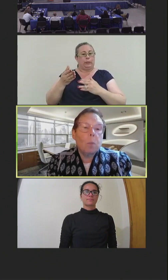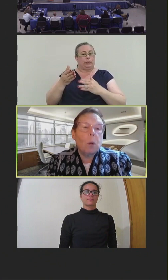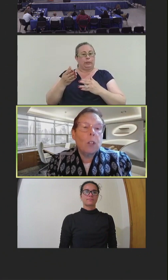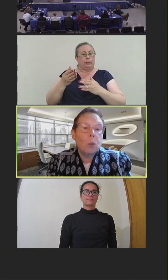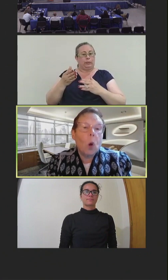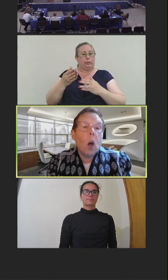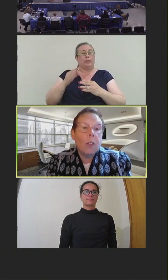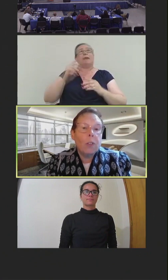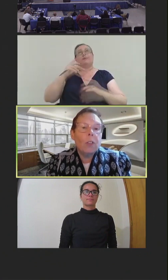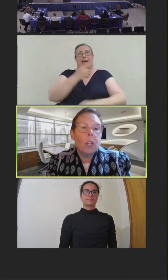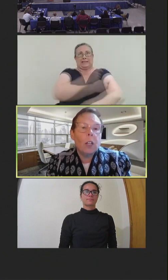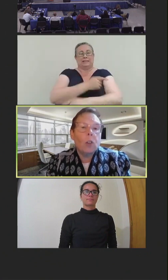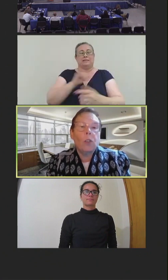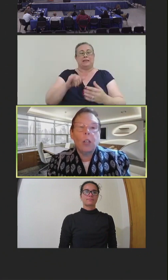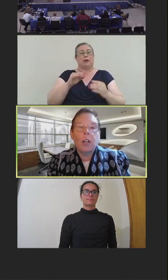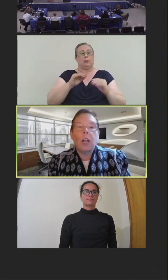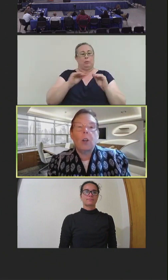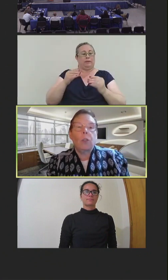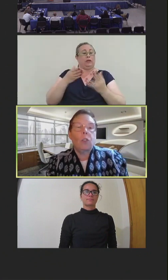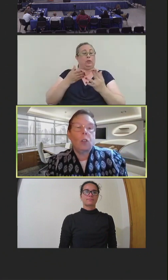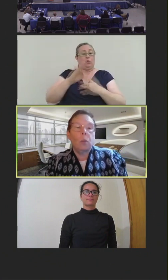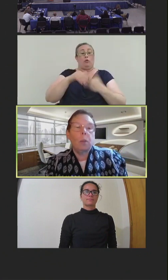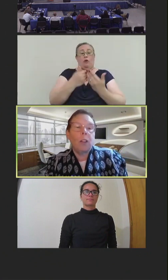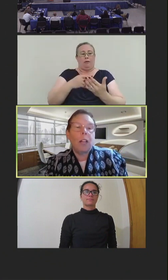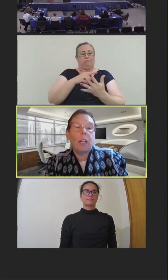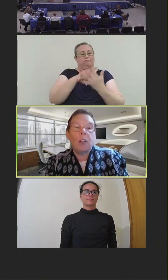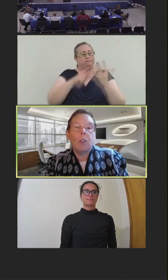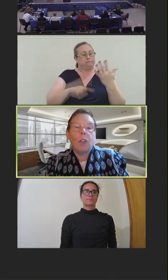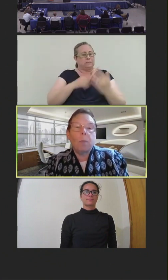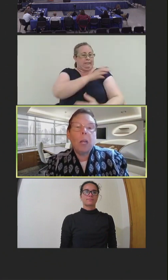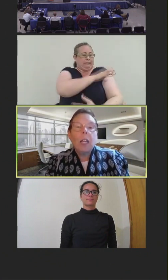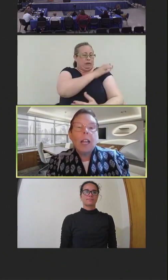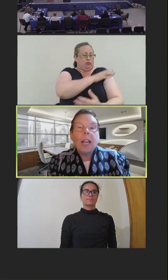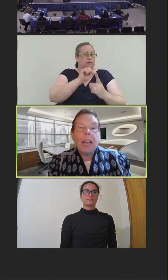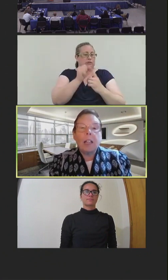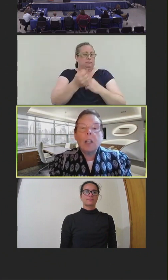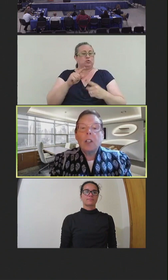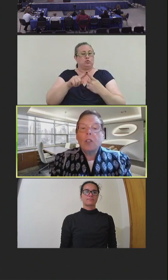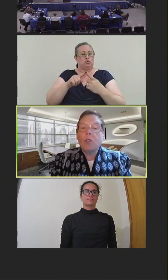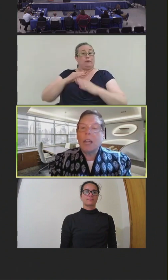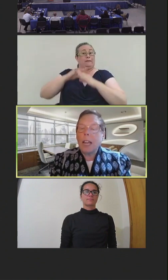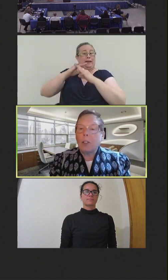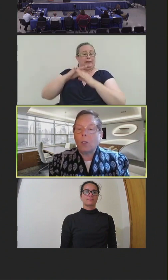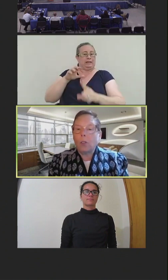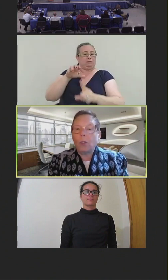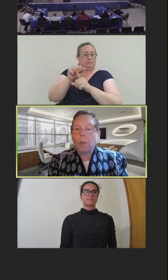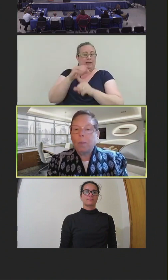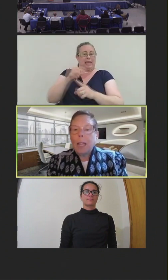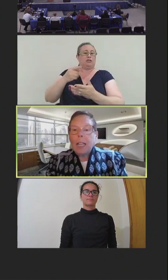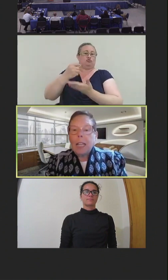moving through all these clinical scenarios to prevent, intercept, and treat cancers.